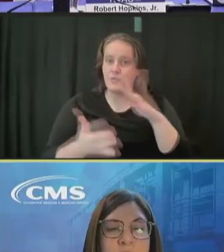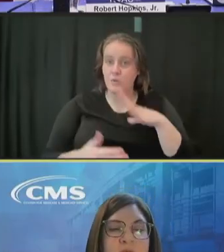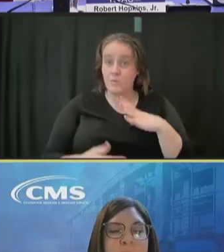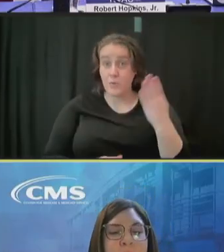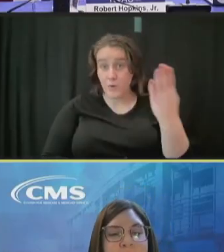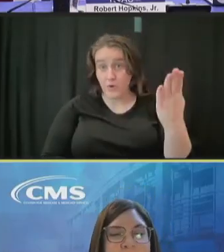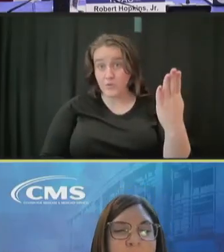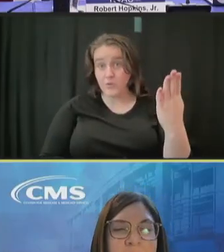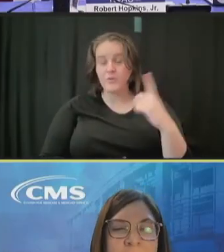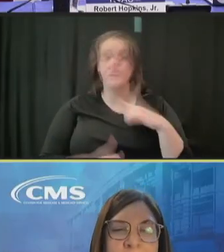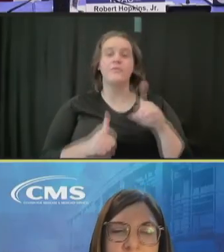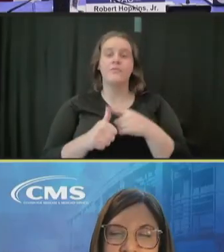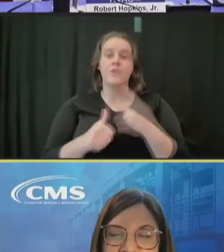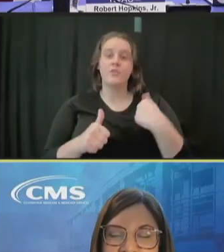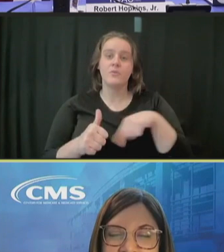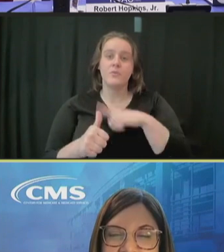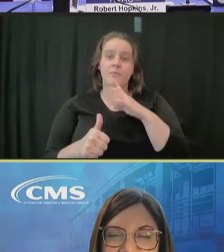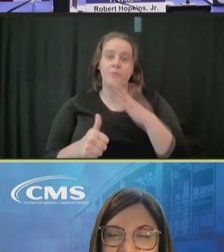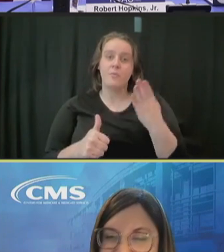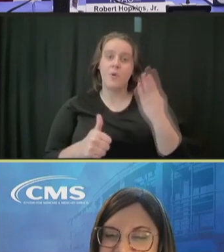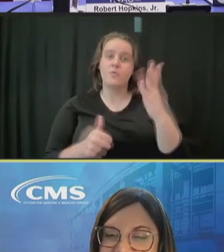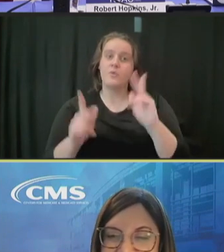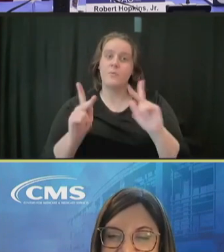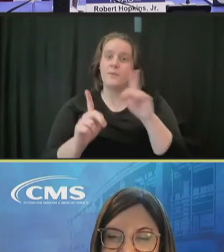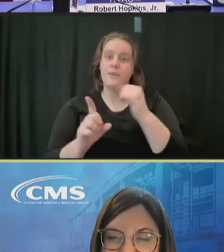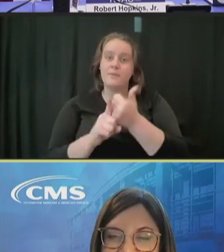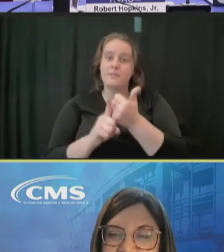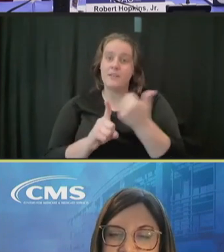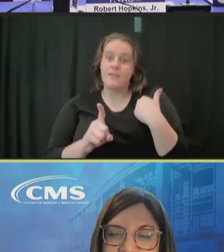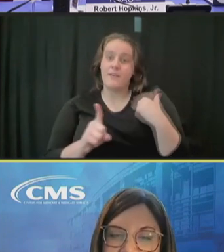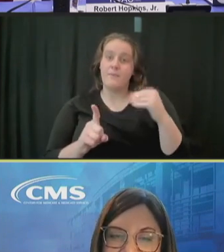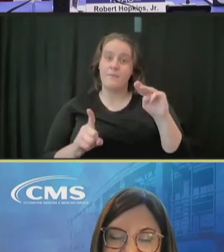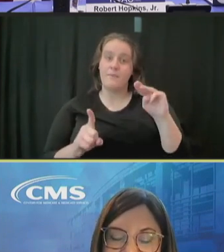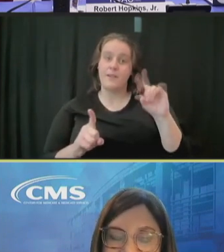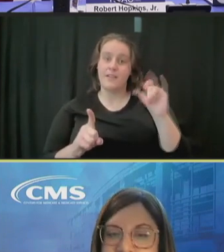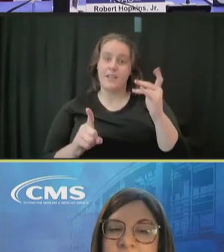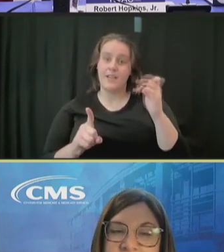we propose to allow people with Medicare to get hepatitis B vaccines from pharmacies. And